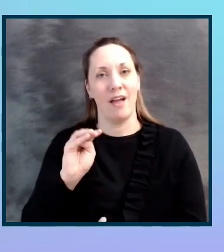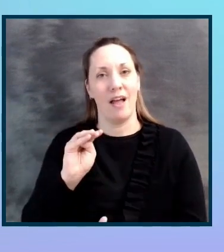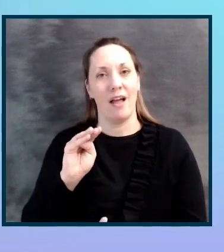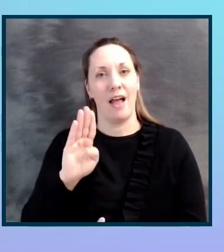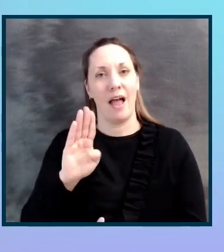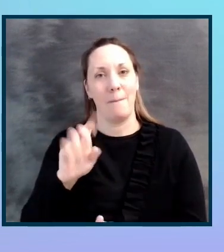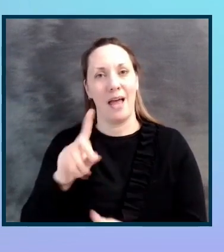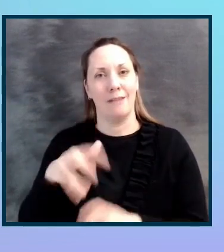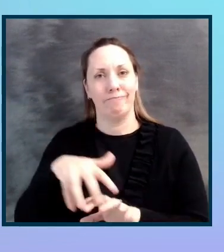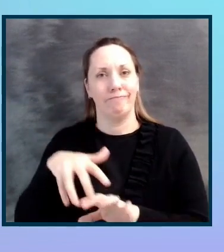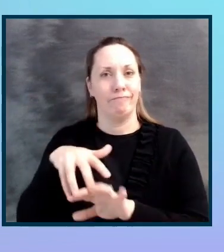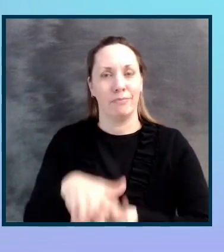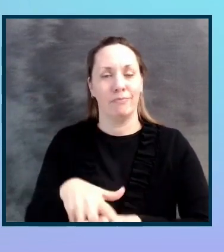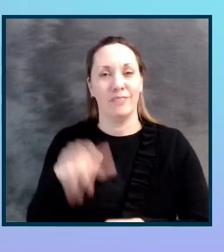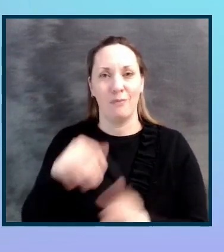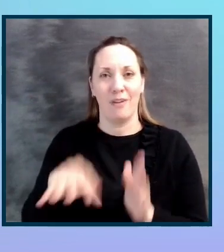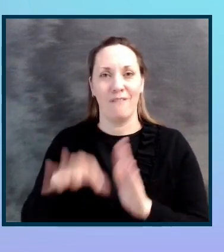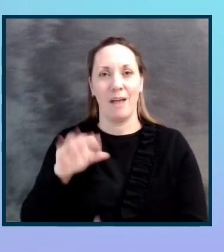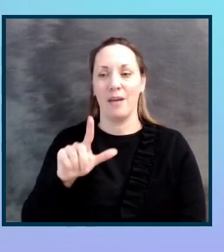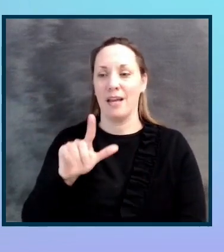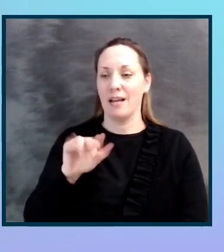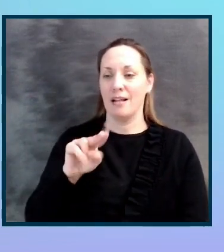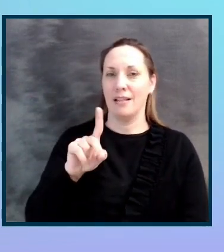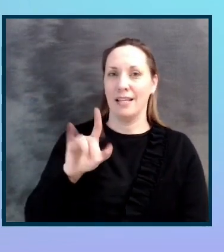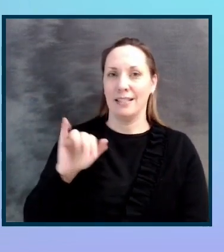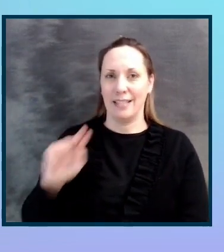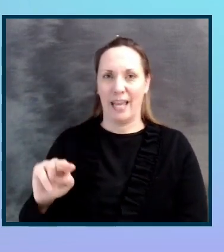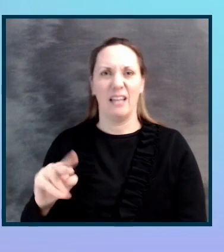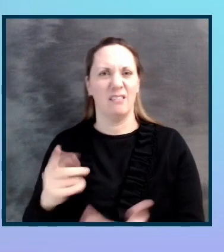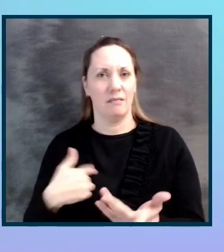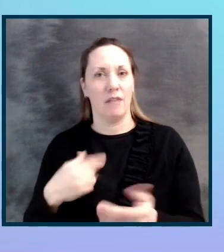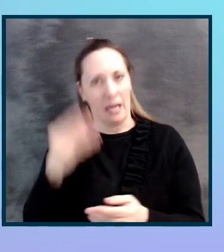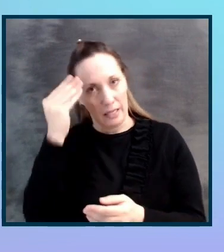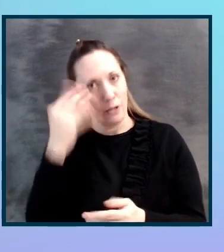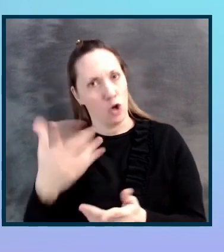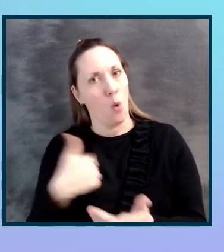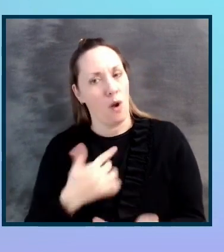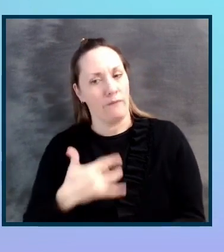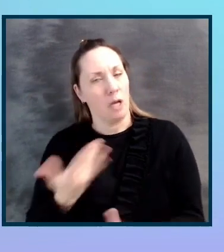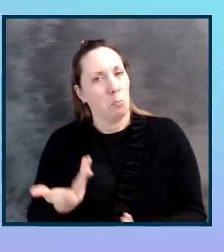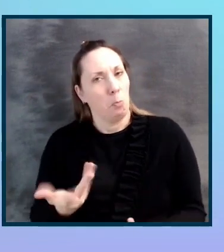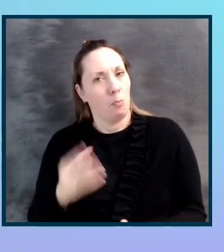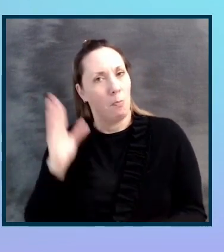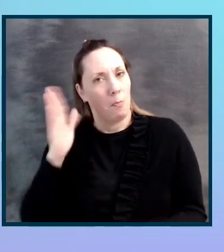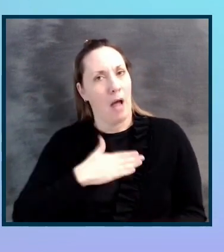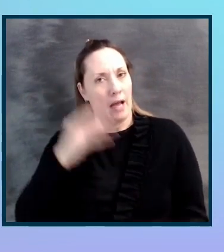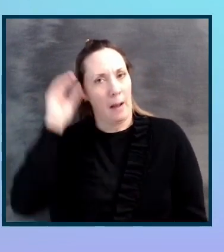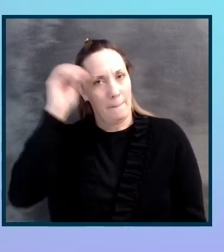So if you do find me on LinkedIn or Twitter I can let you know where, I think it's under. There are a couple out there that are supposedly supposed